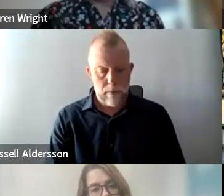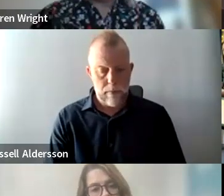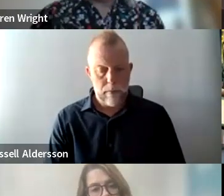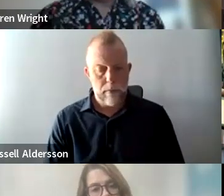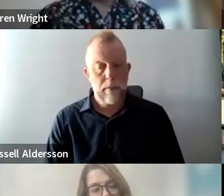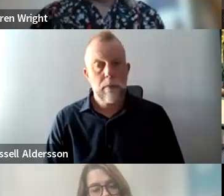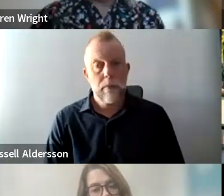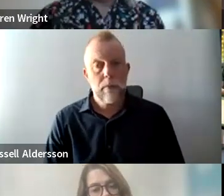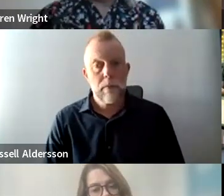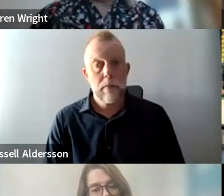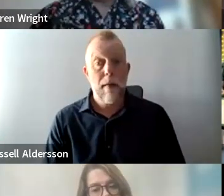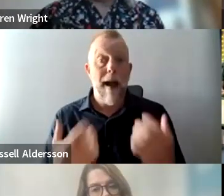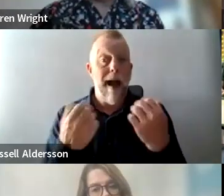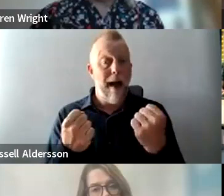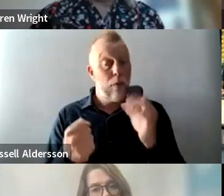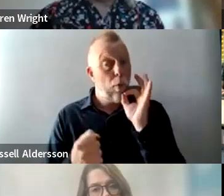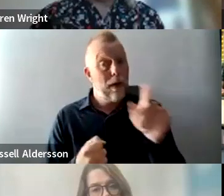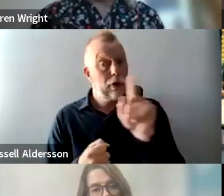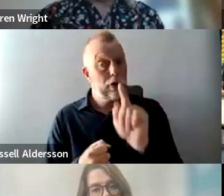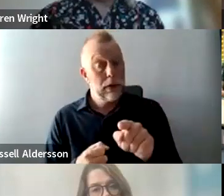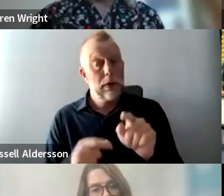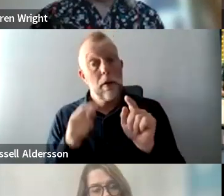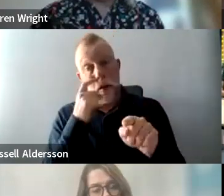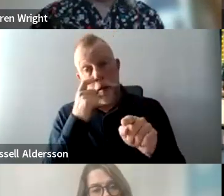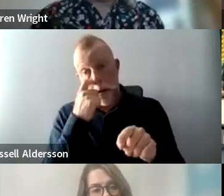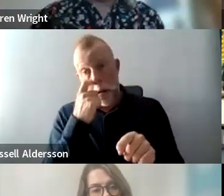Well, we've got the questions. Q: Well, in terms of the... I'm speaking about the assessments